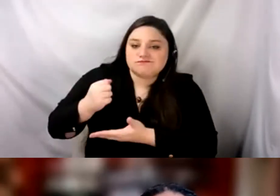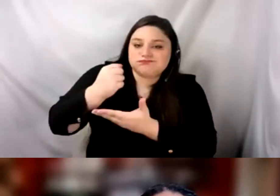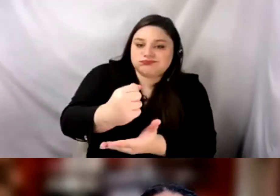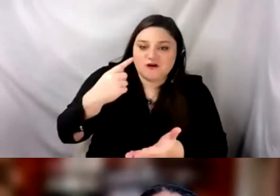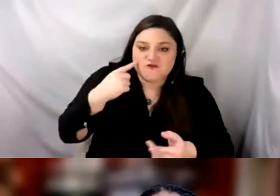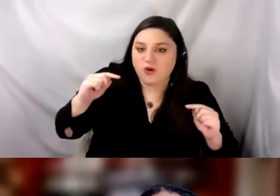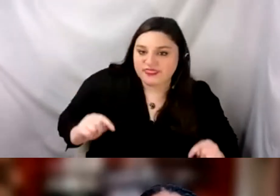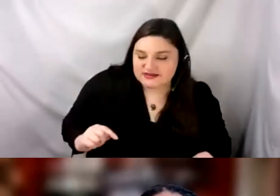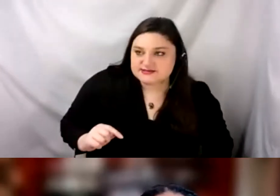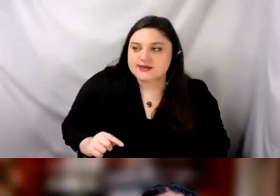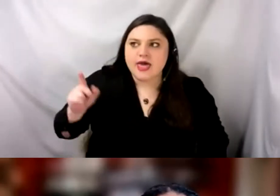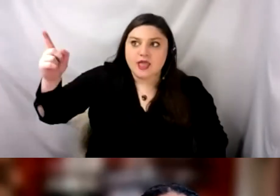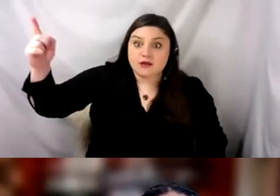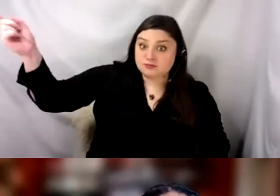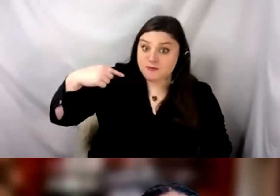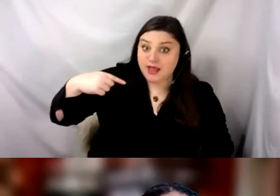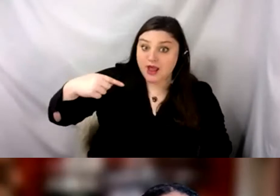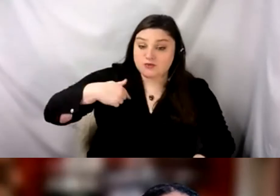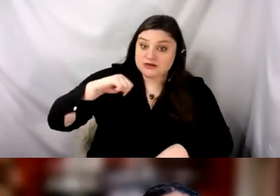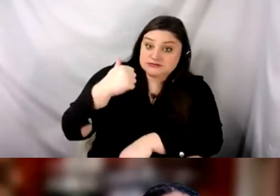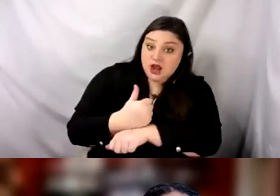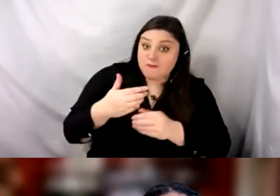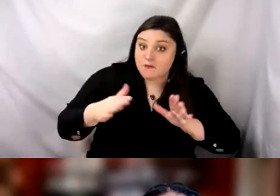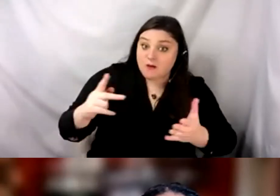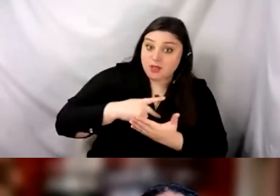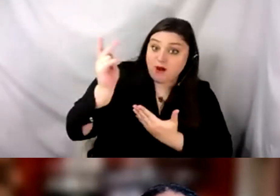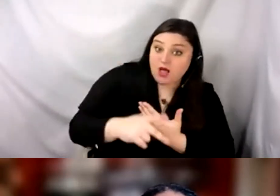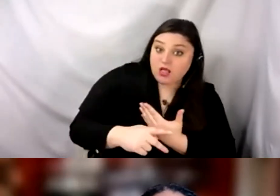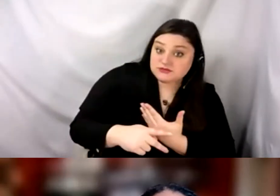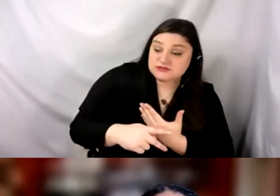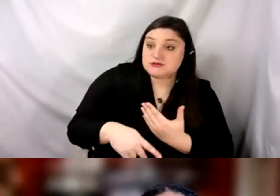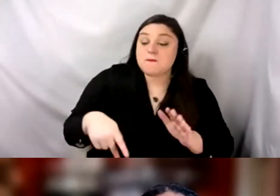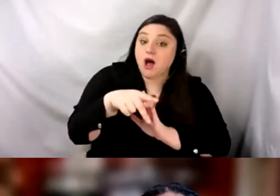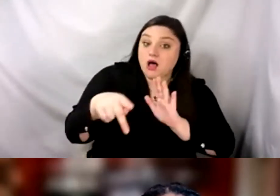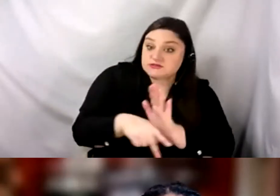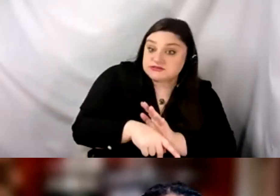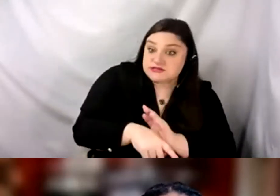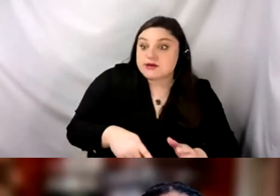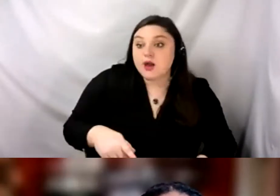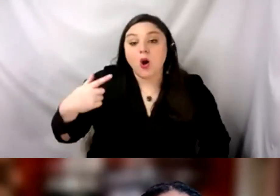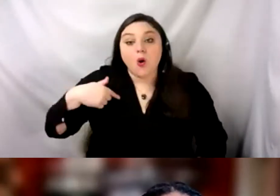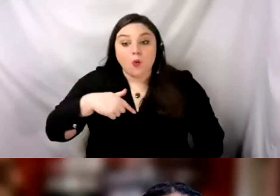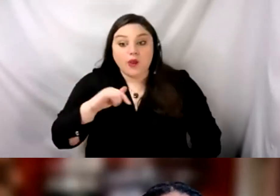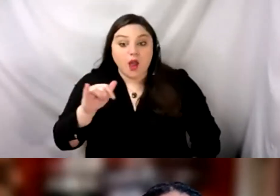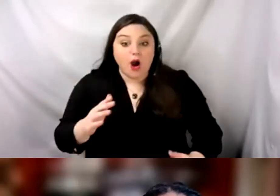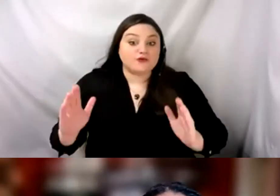We're being asked to furlough employees who may or may not able to get unemployment.